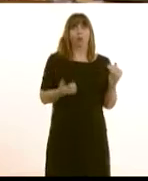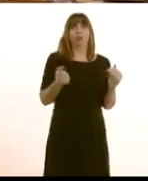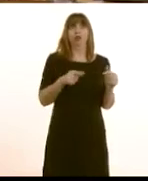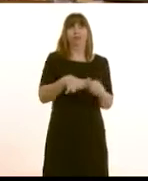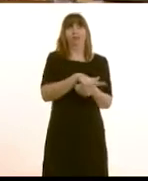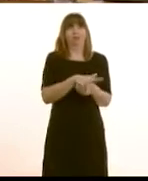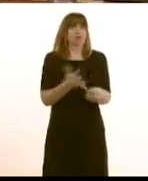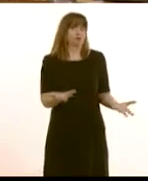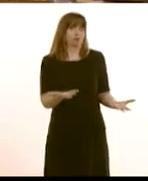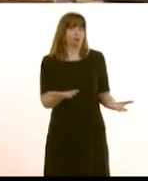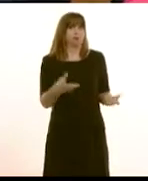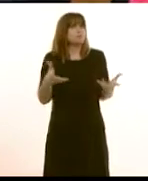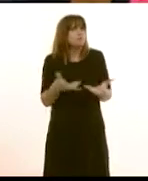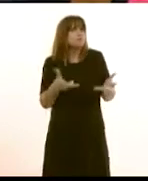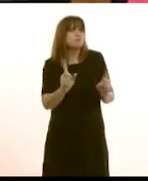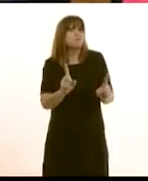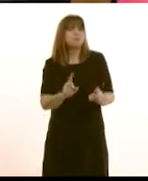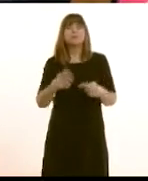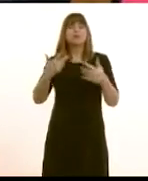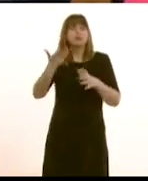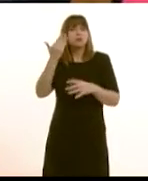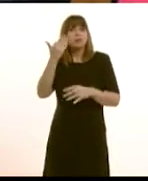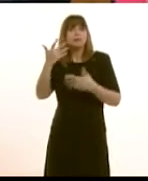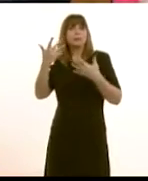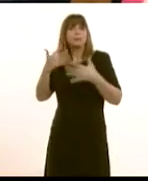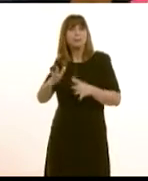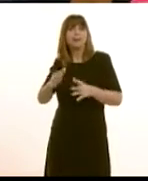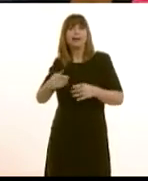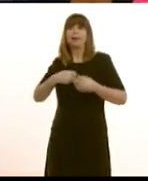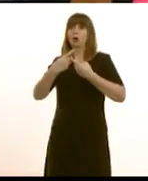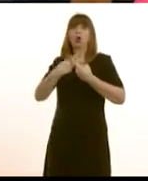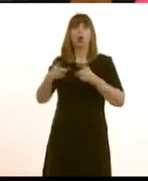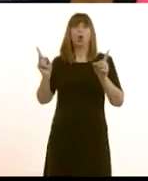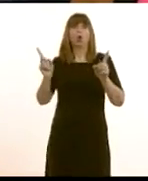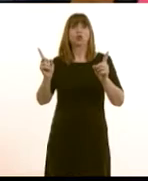the Advanced Materials Engineering Research Institute in Port Talbot, working closely